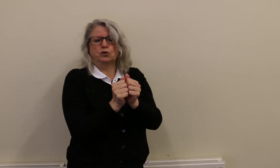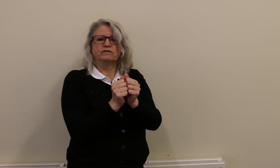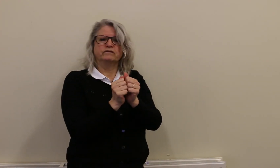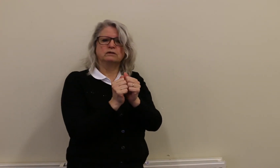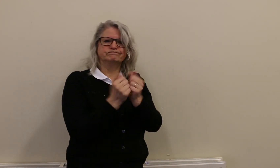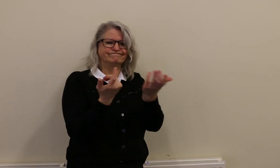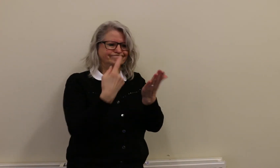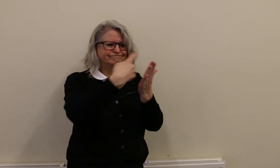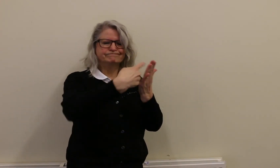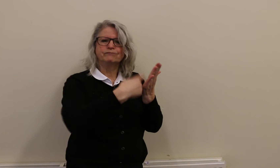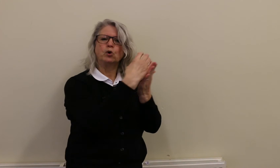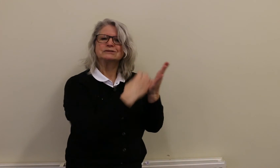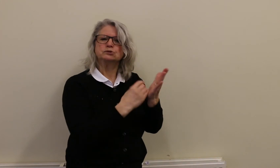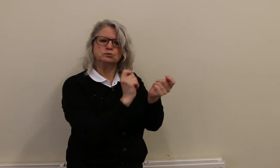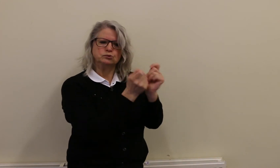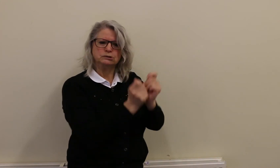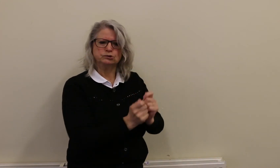approving changes to the constitution;